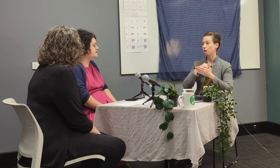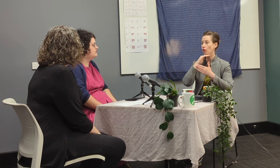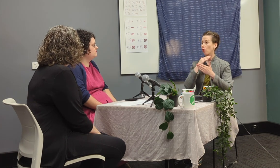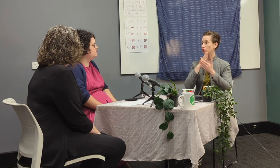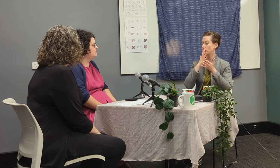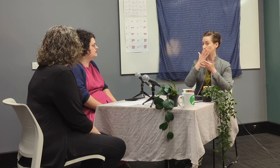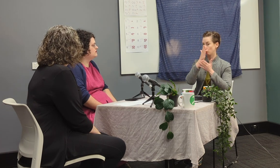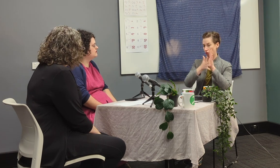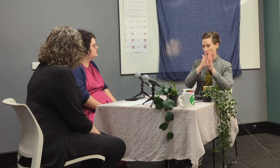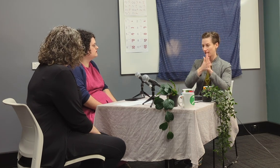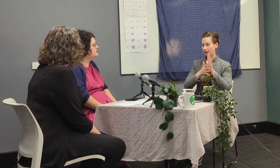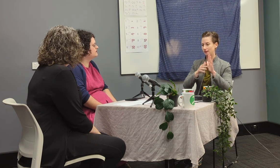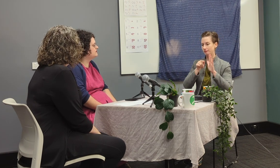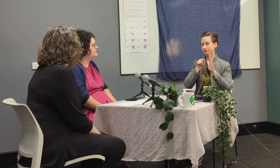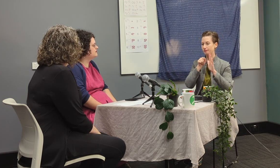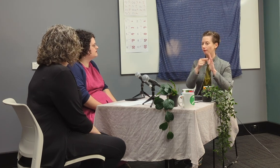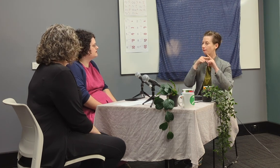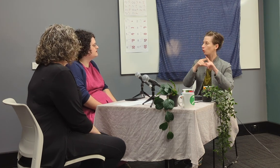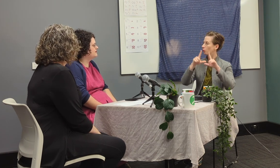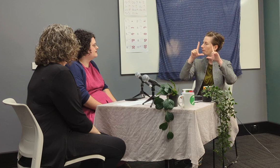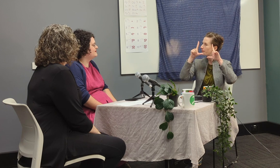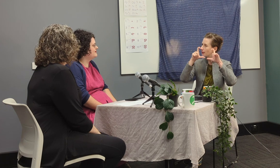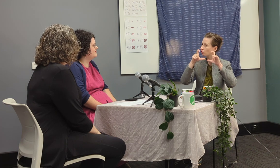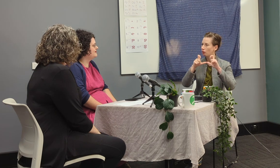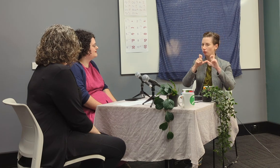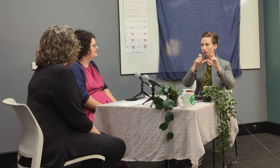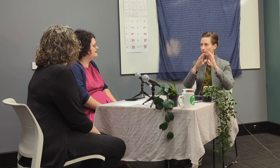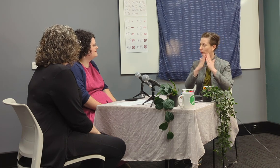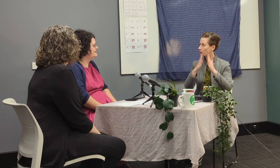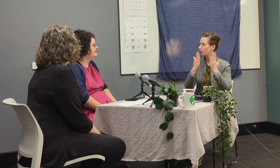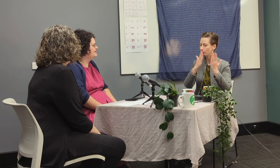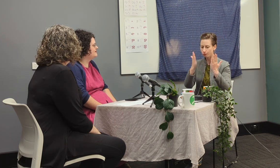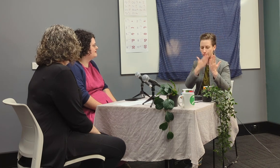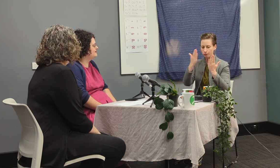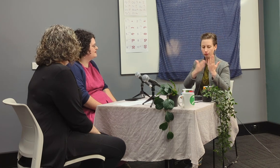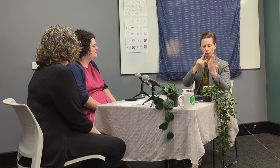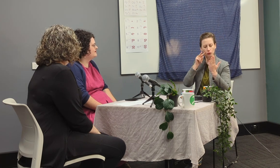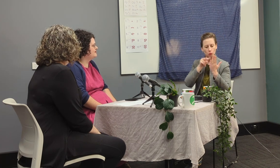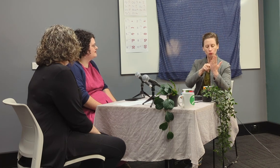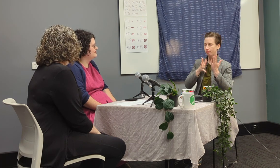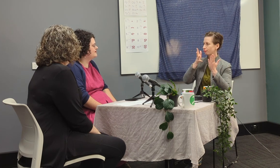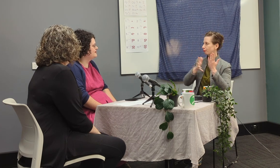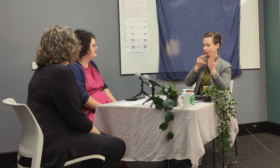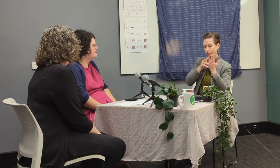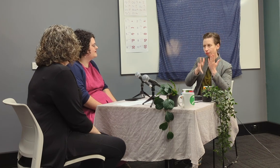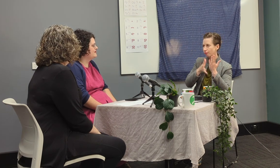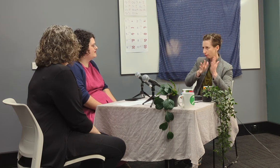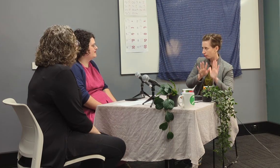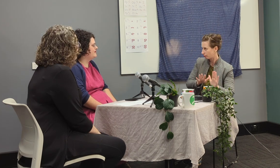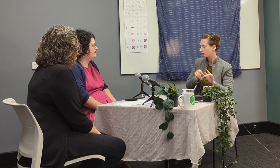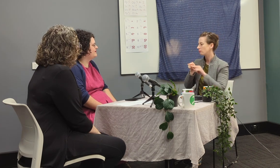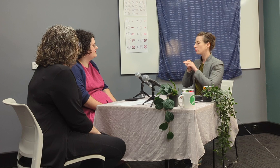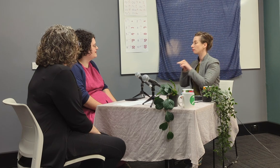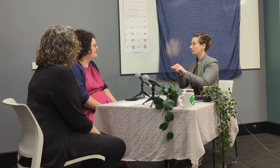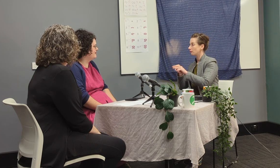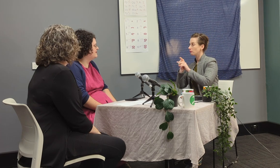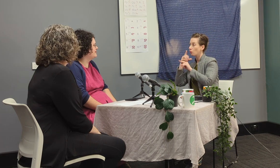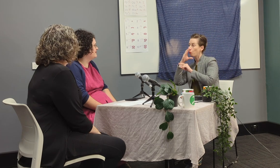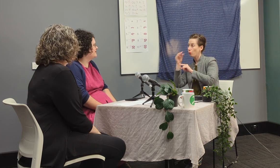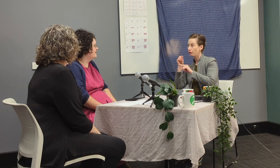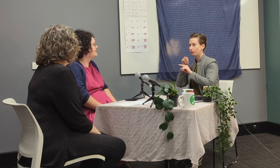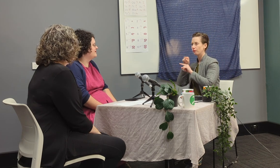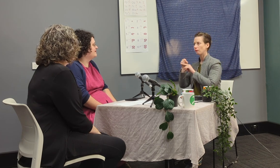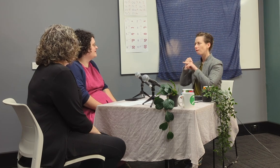The Frog Story was based on an illustrated picture book, and the pictures created the